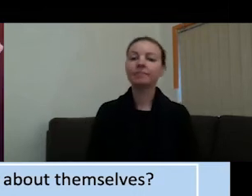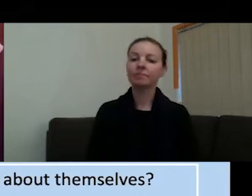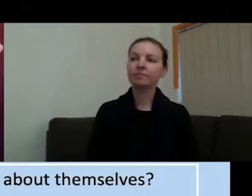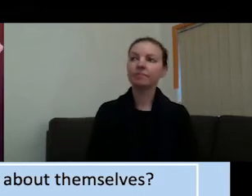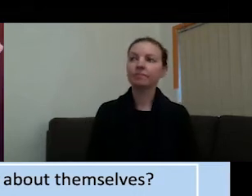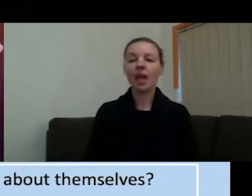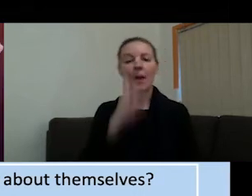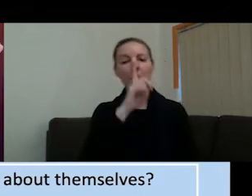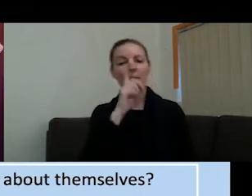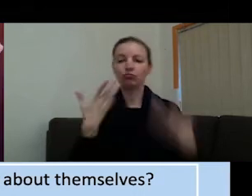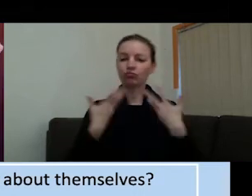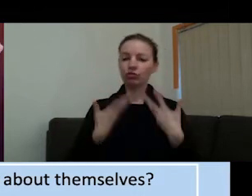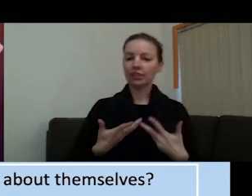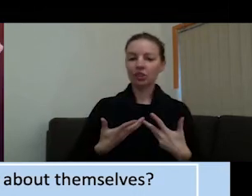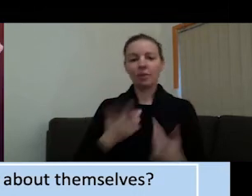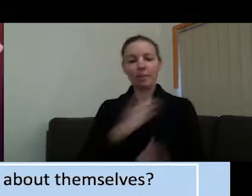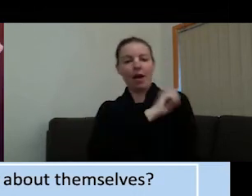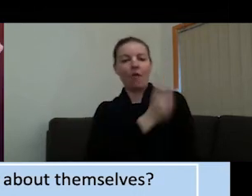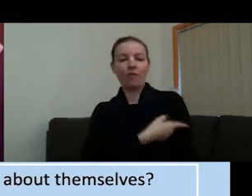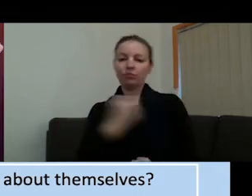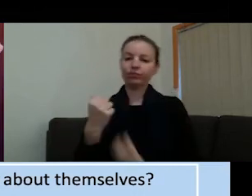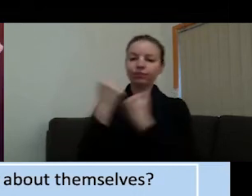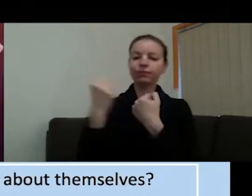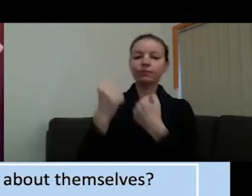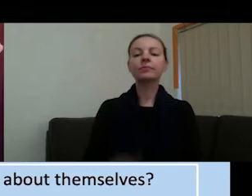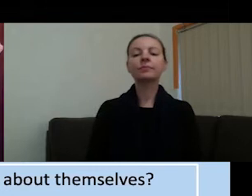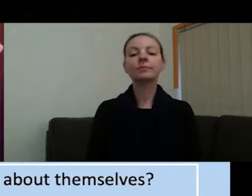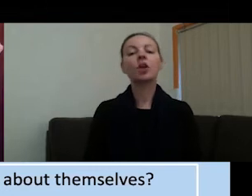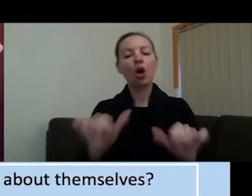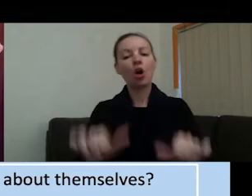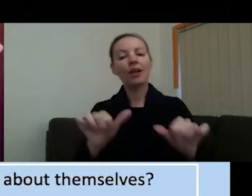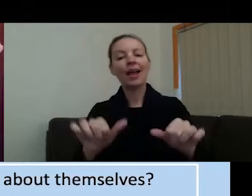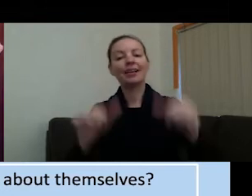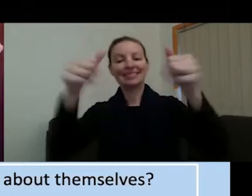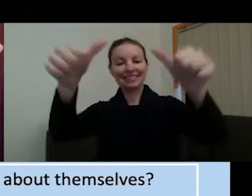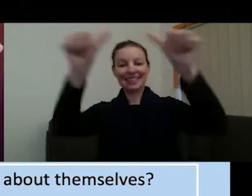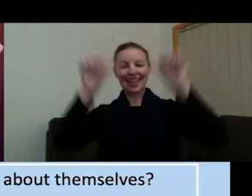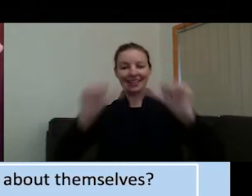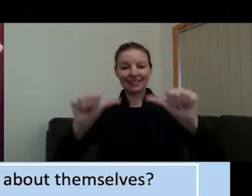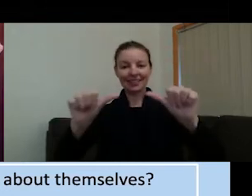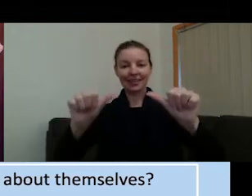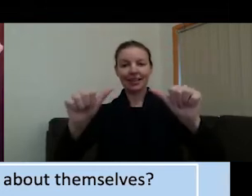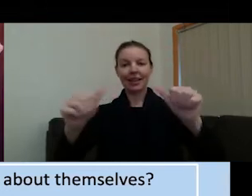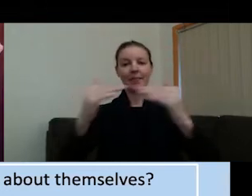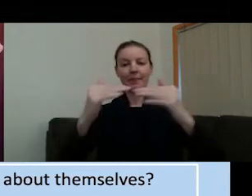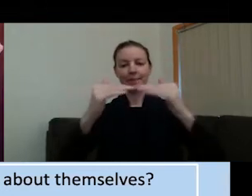money and with a lot of power. And then we might ask, OK. So here is here in the middle? People may have different views about that.